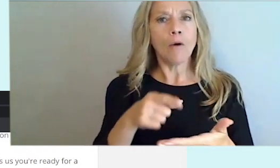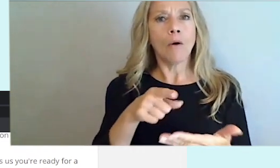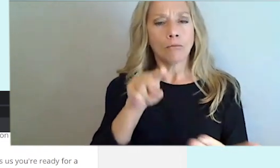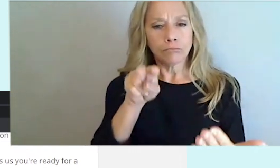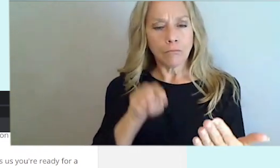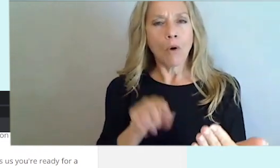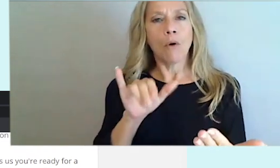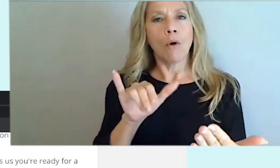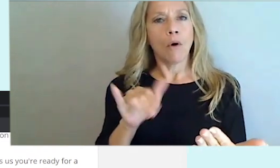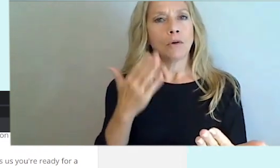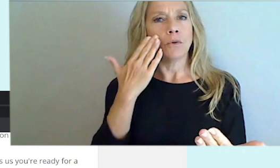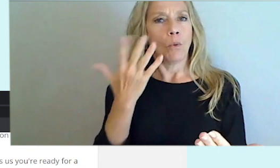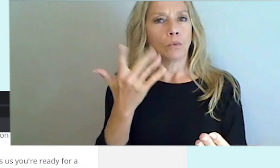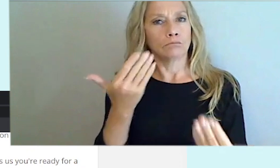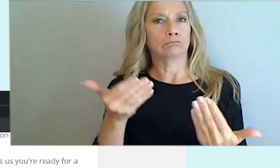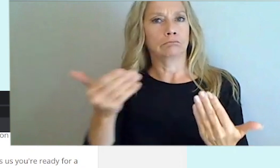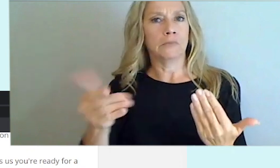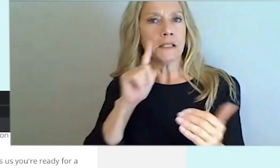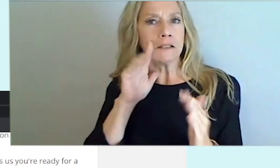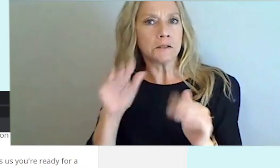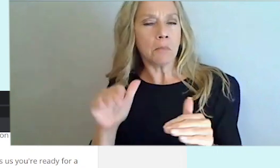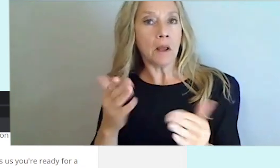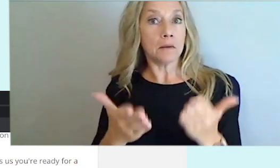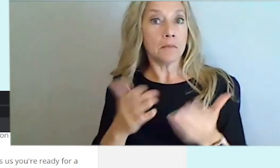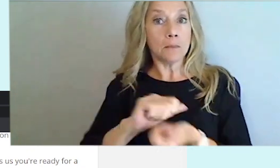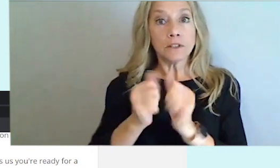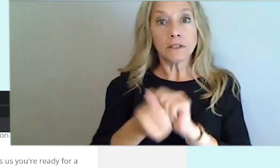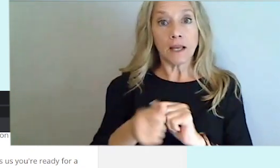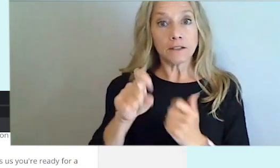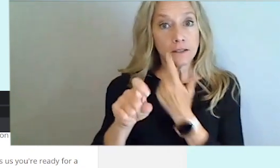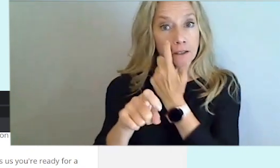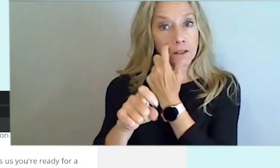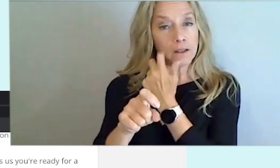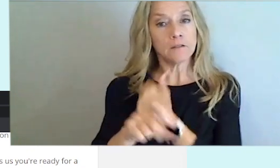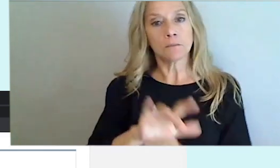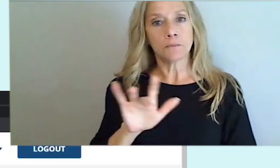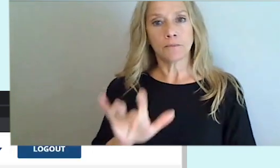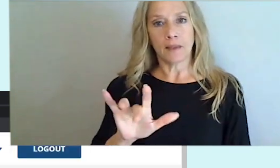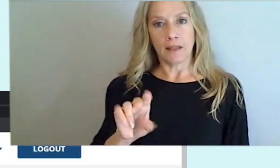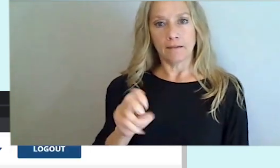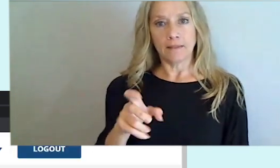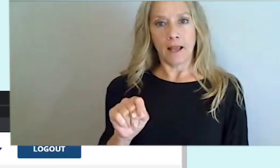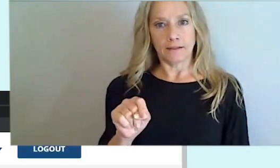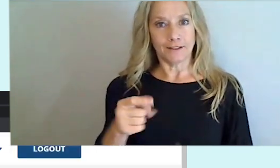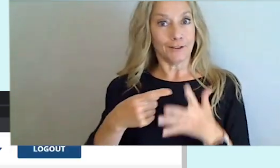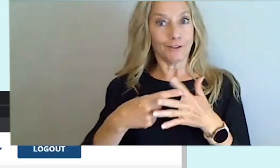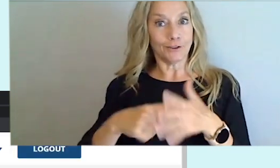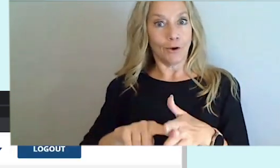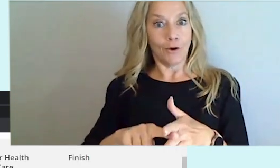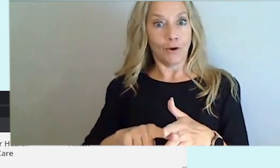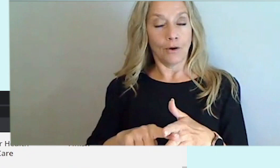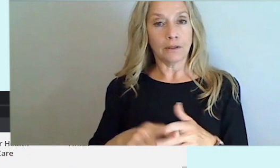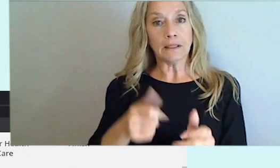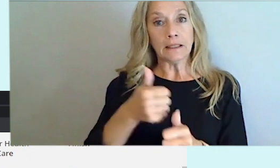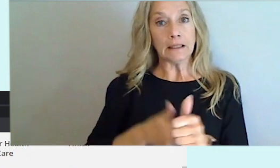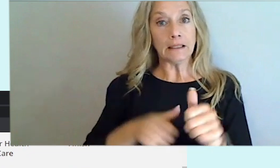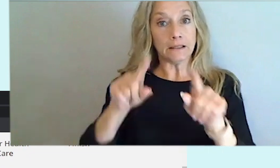you might need to make. Click next to begin the renewal. Each summary page will show you what you need to review.